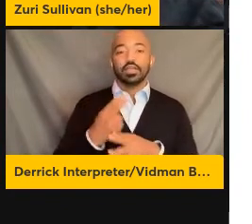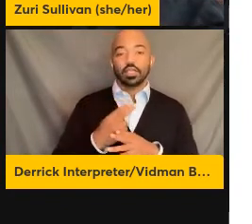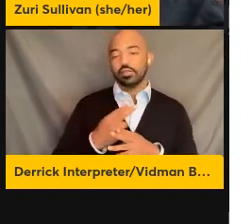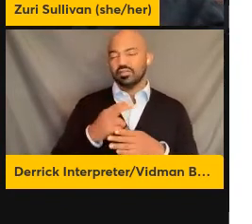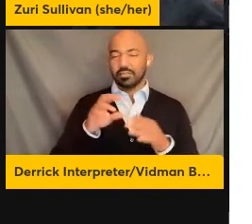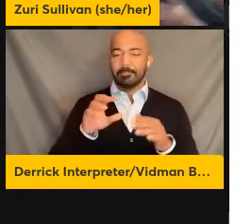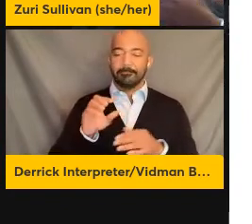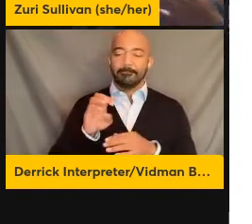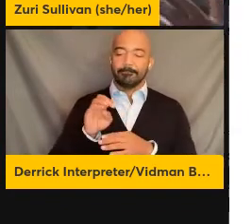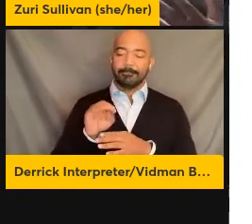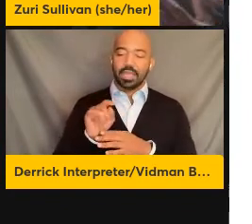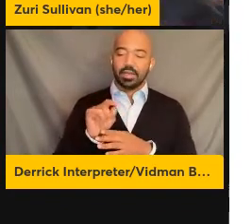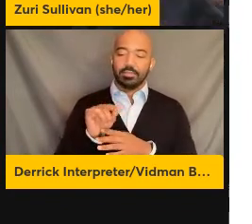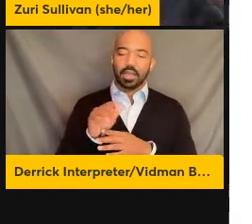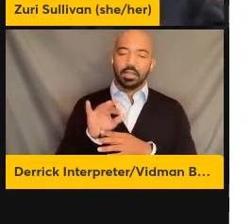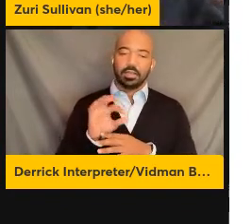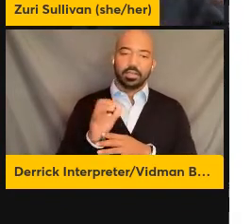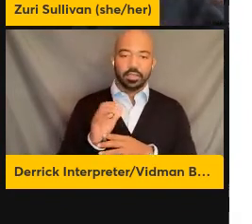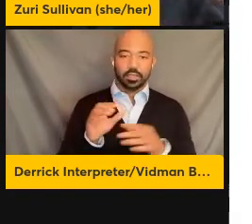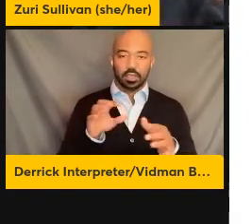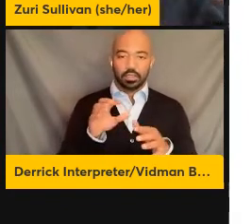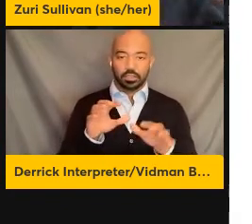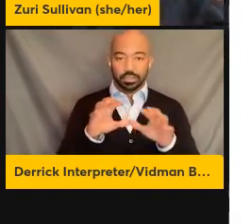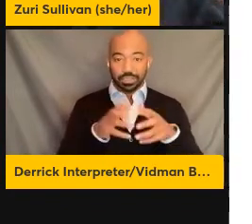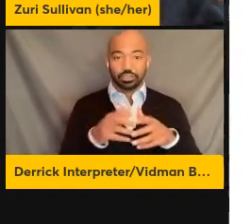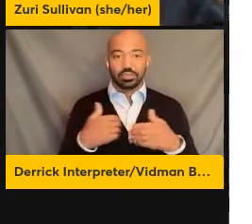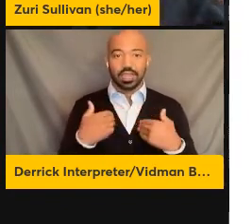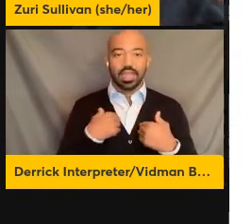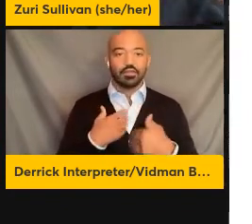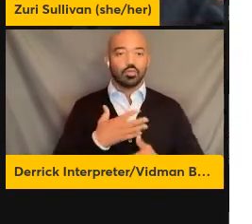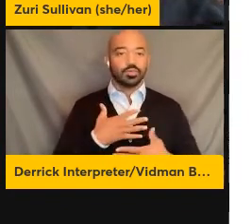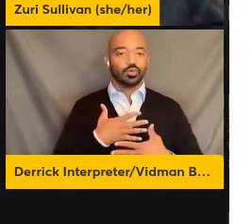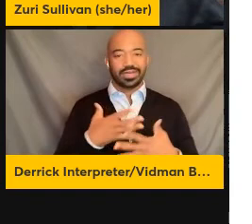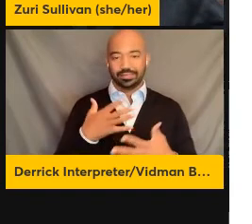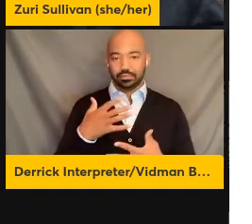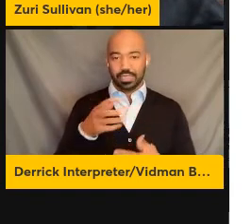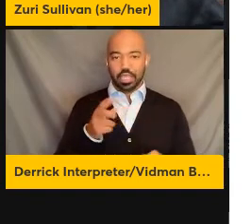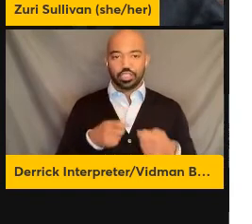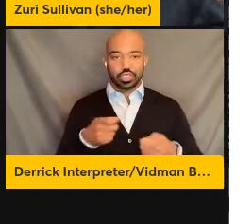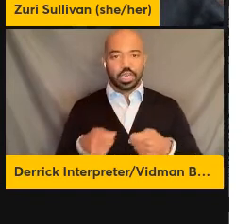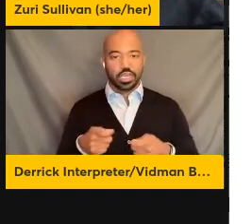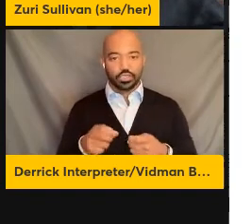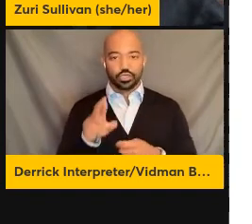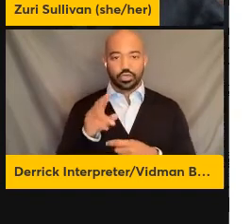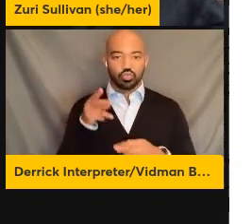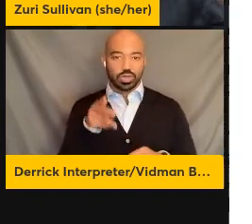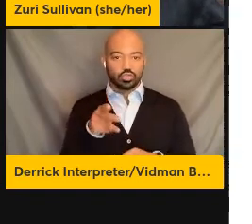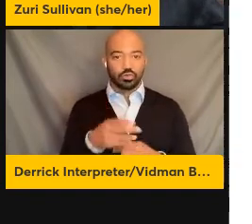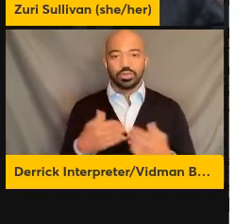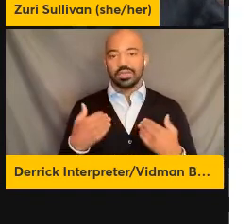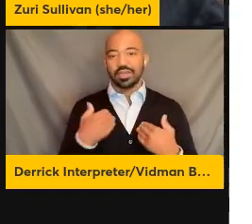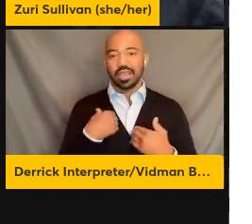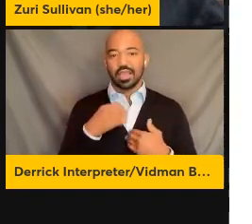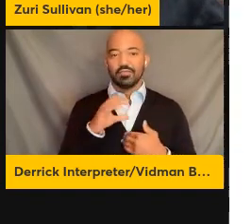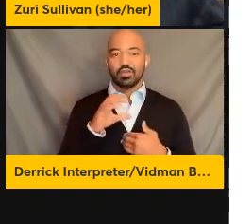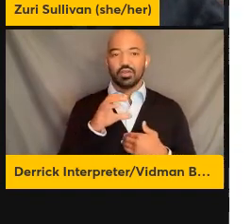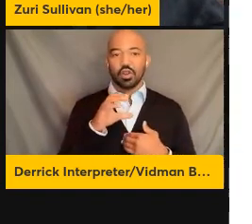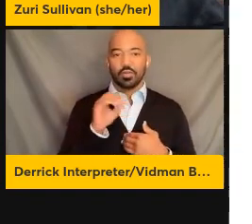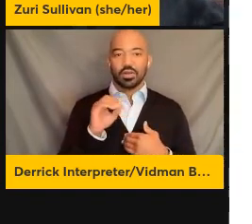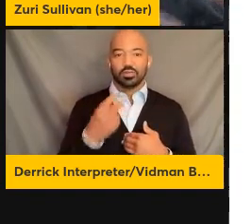something called the respiratory exchange ratio. And this is the ratio of carbon dioxide reduction to oxygen consumption. It's a